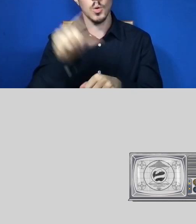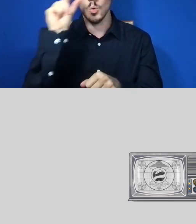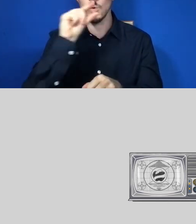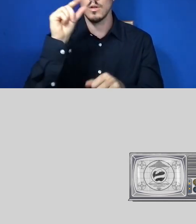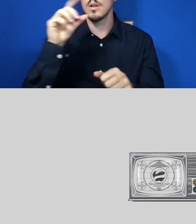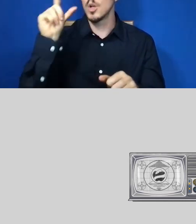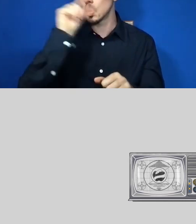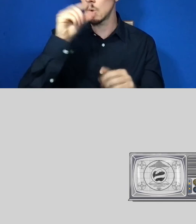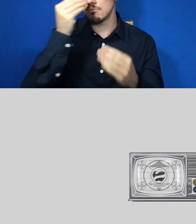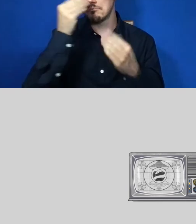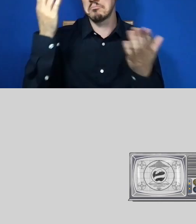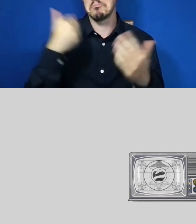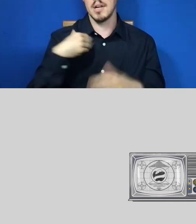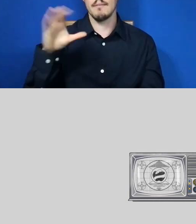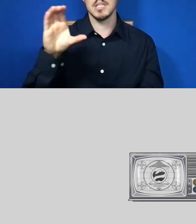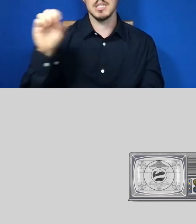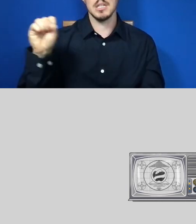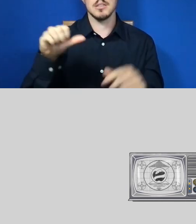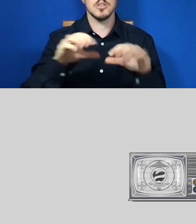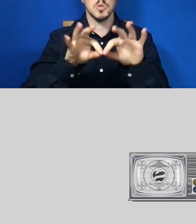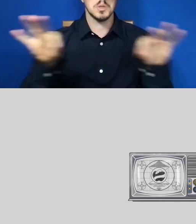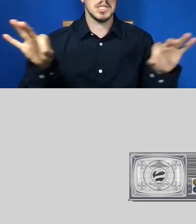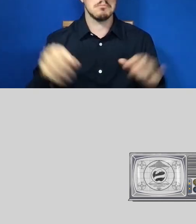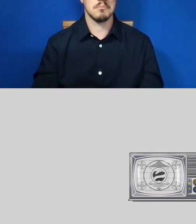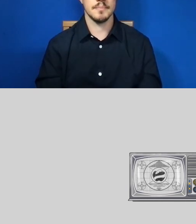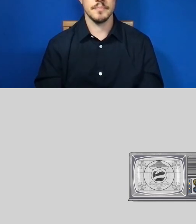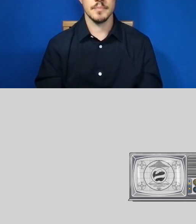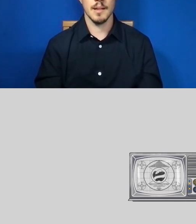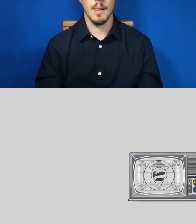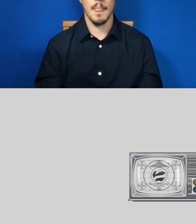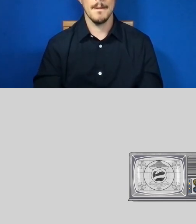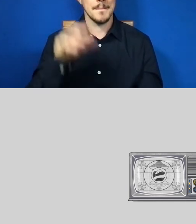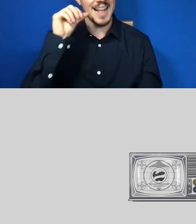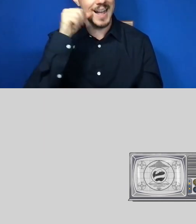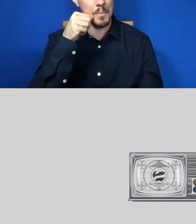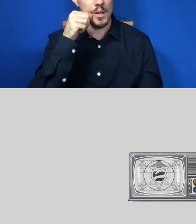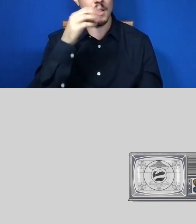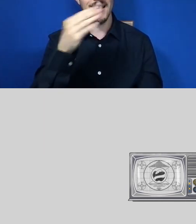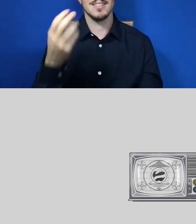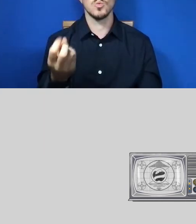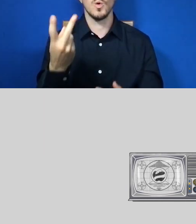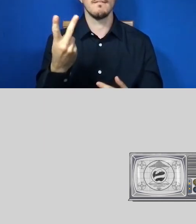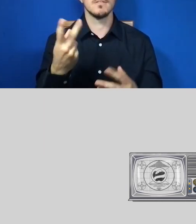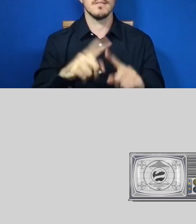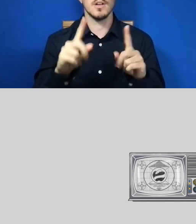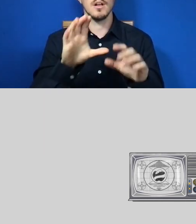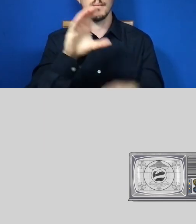Google doesn't even care if you have a CS degree, including Apple and 12 other companies,